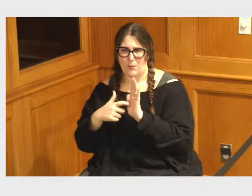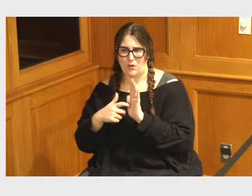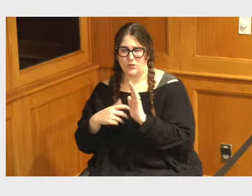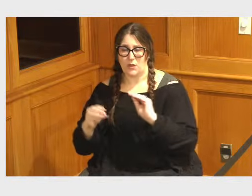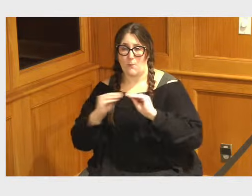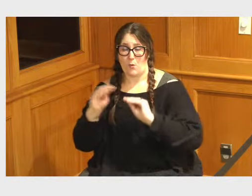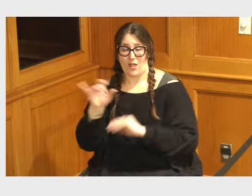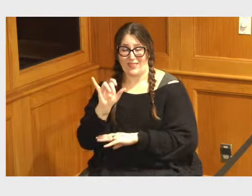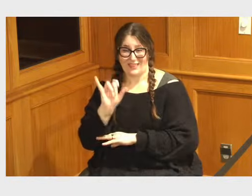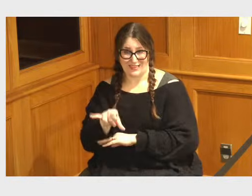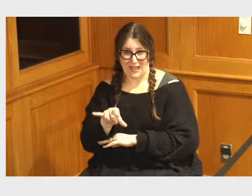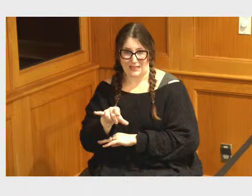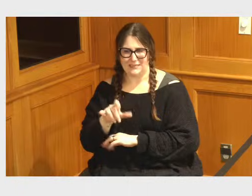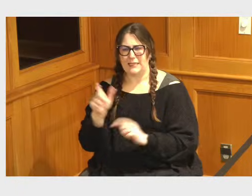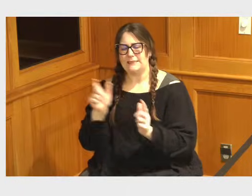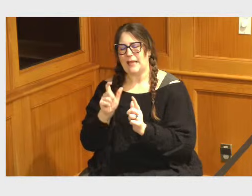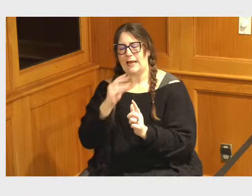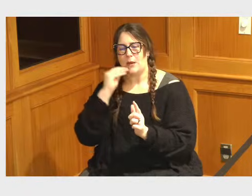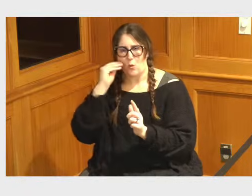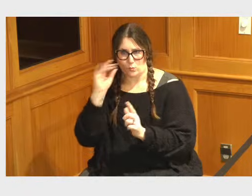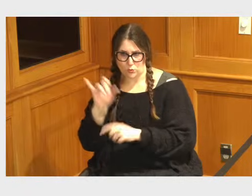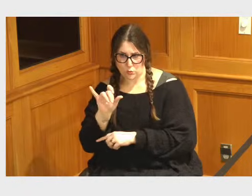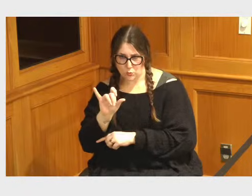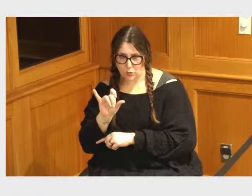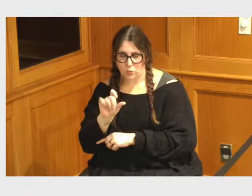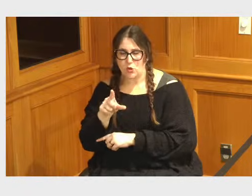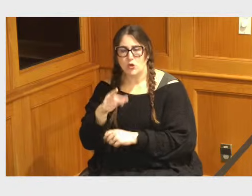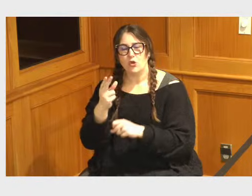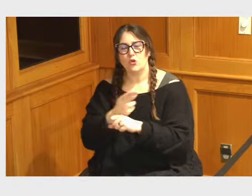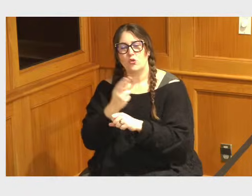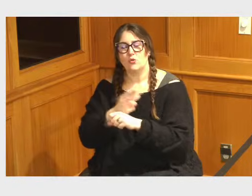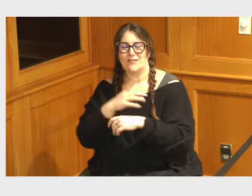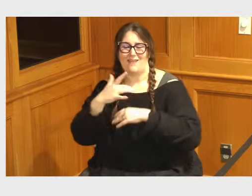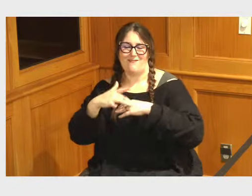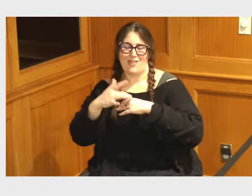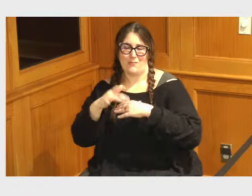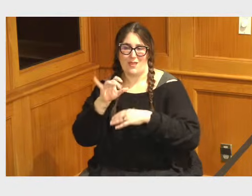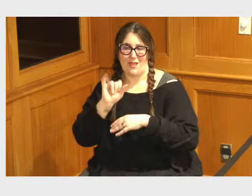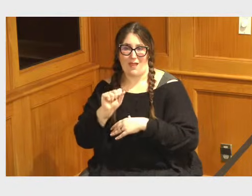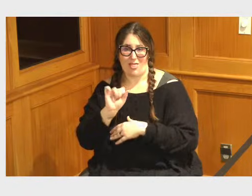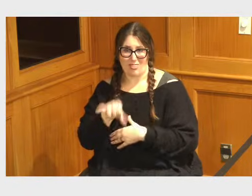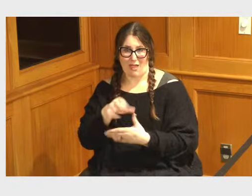that where you're actually trying to use the availability of these funds to convince someone